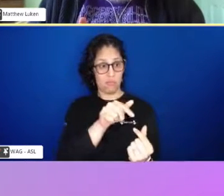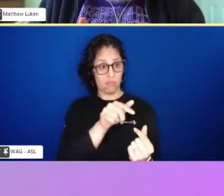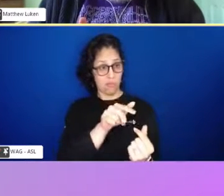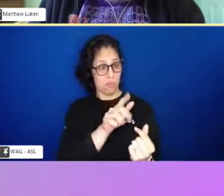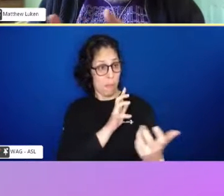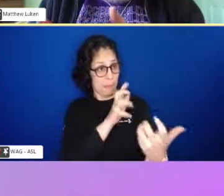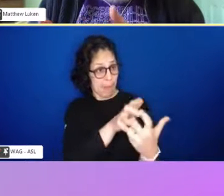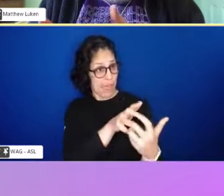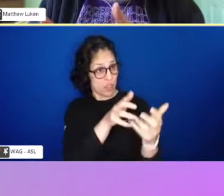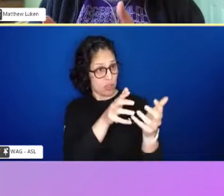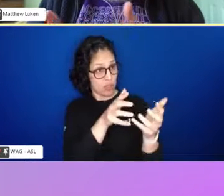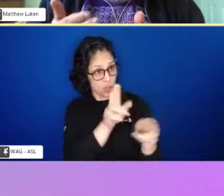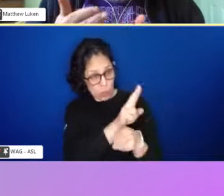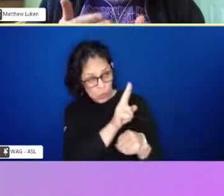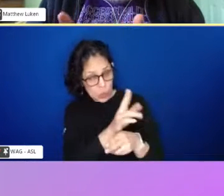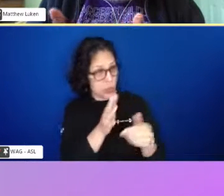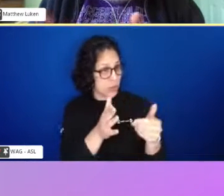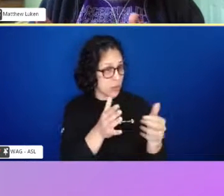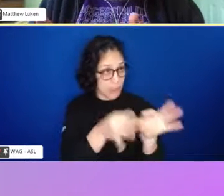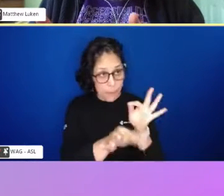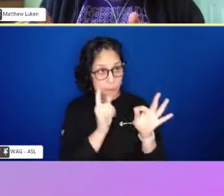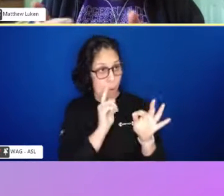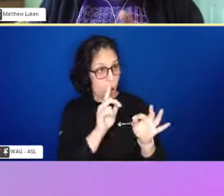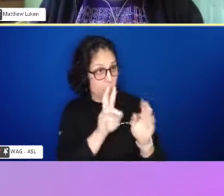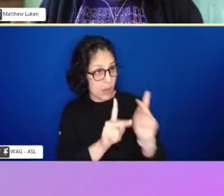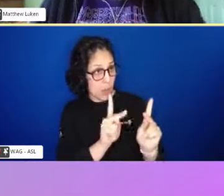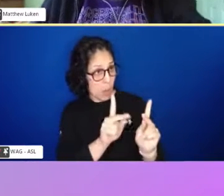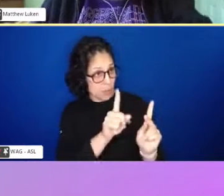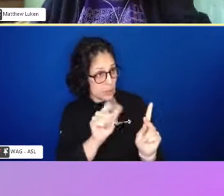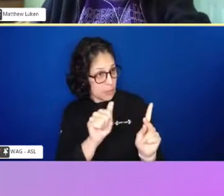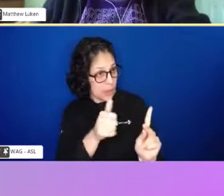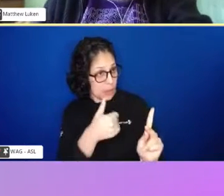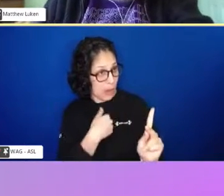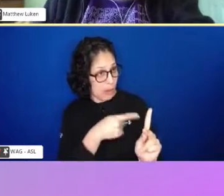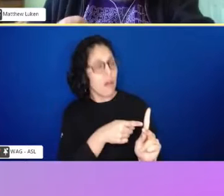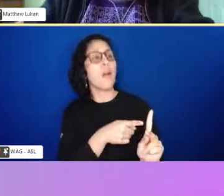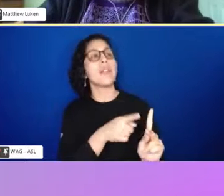that a solution work for a that would person with disabilities is likely to work for others. And more